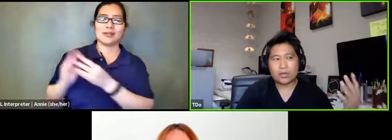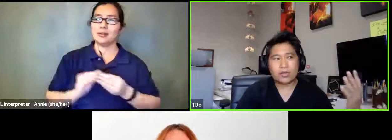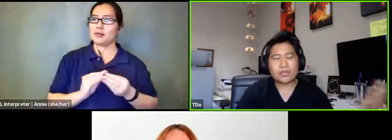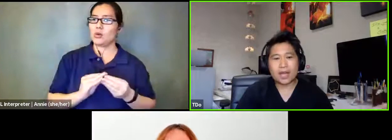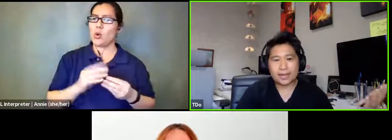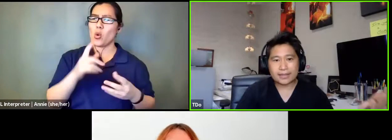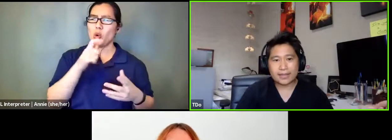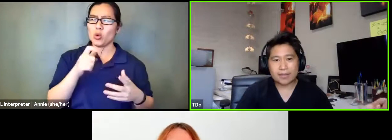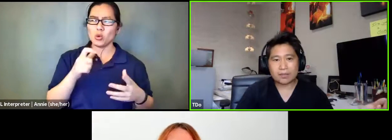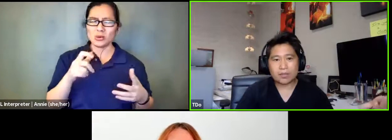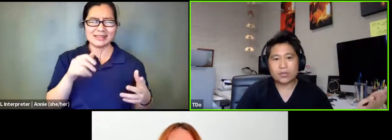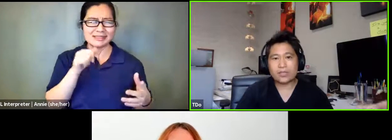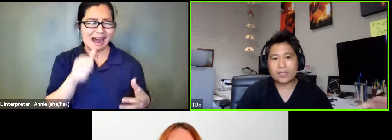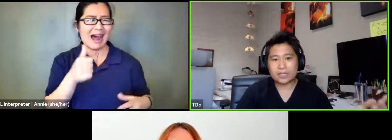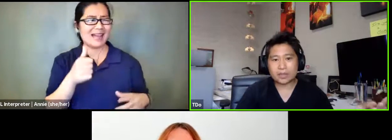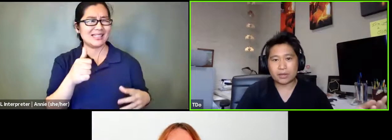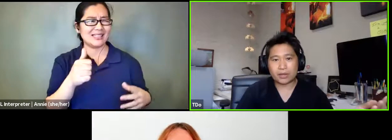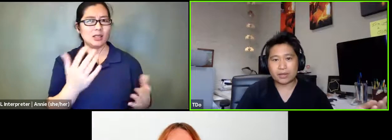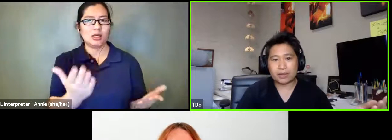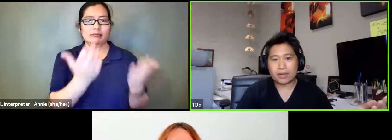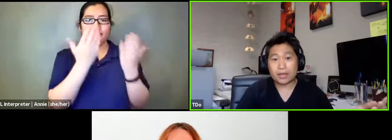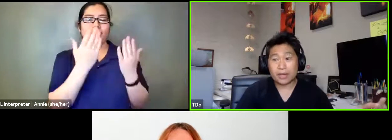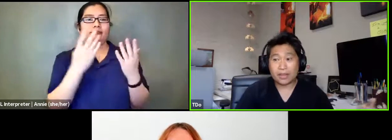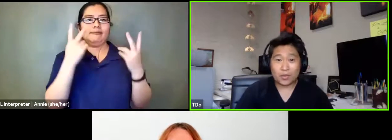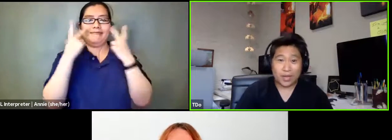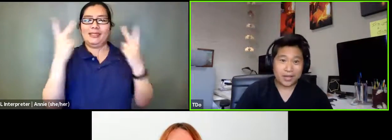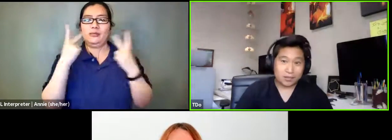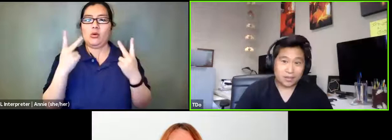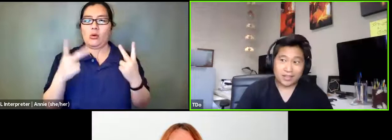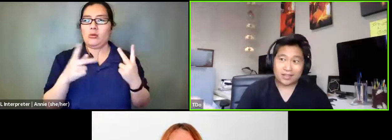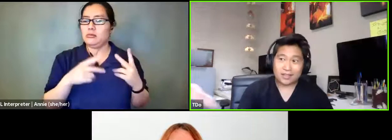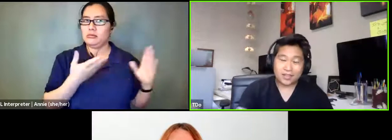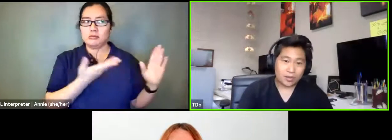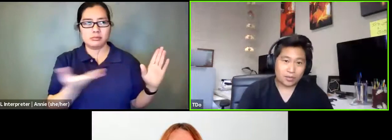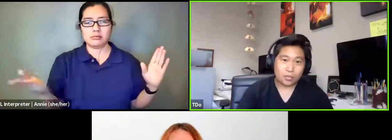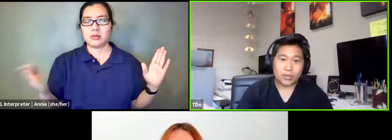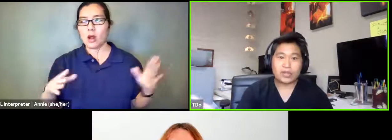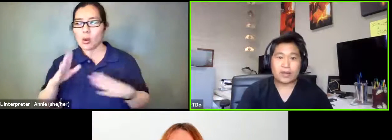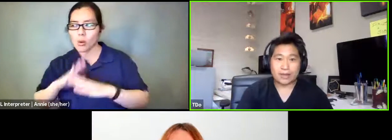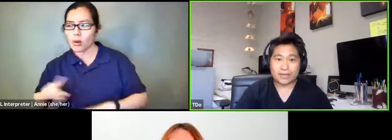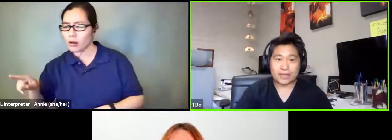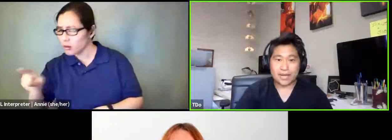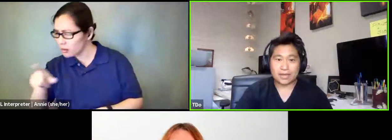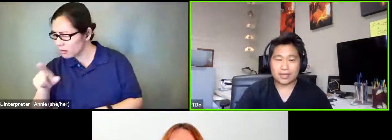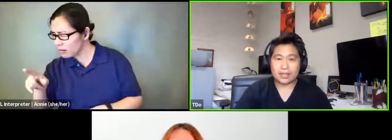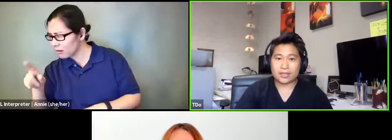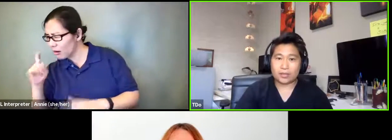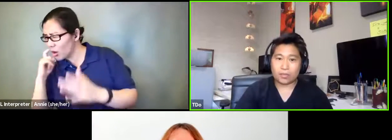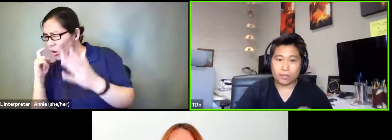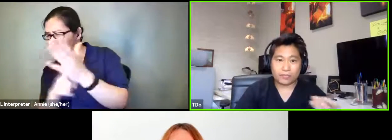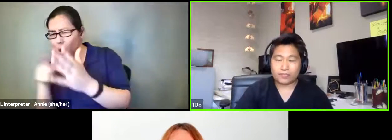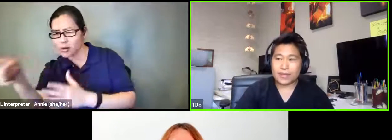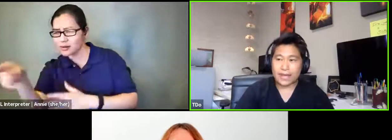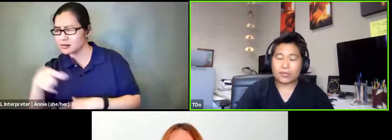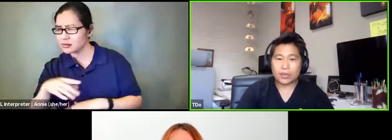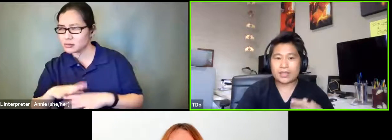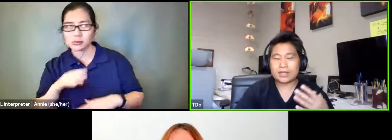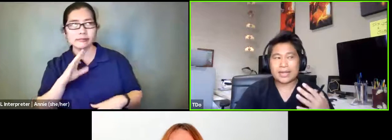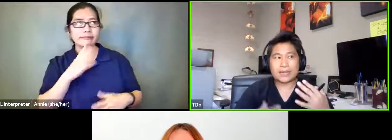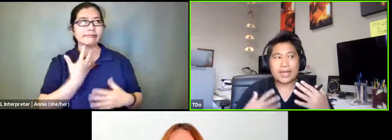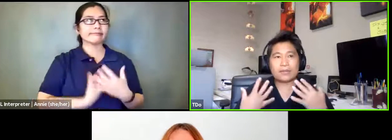Who is not at the table and who needs to be heard? The quiet one, what do you have to say? I think